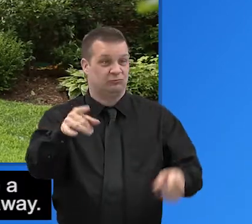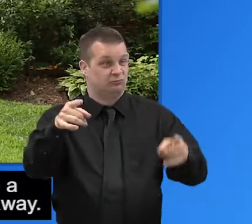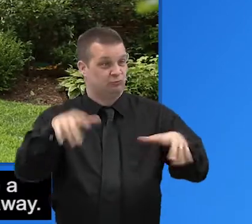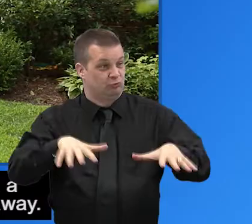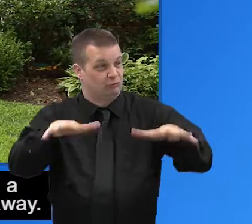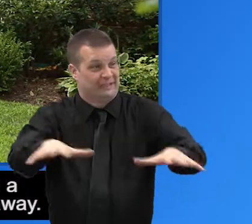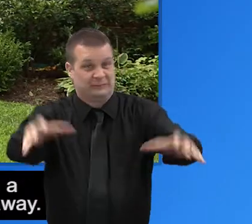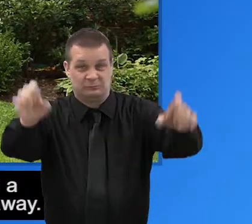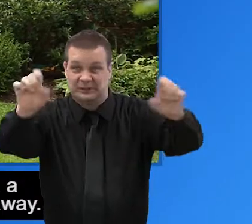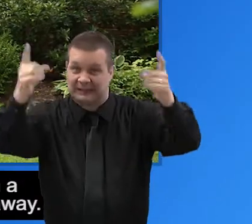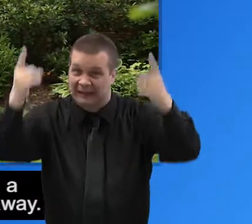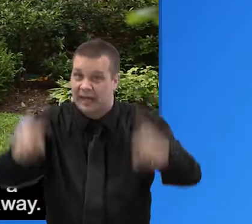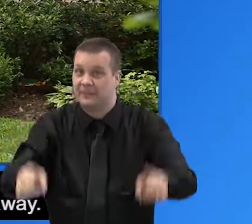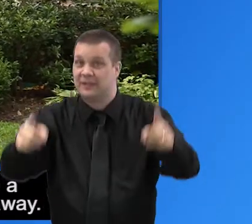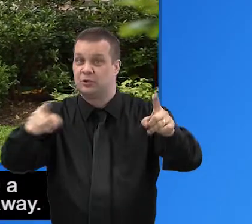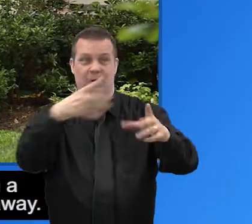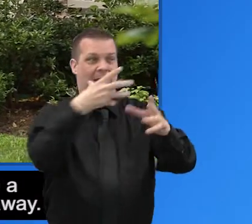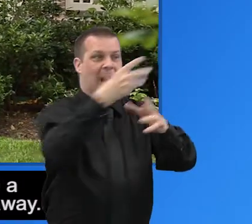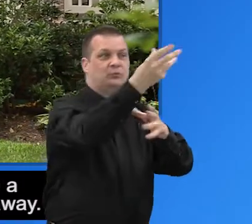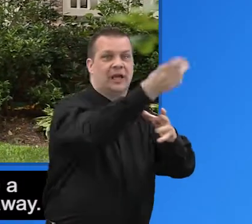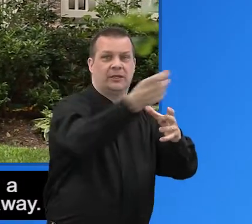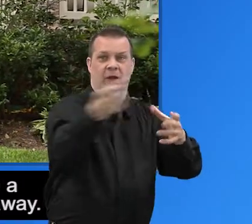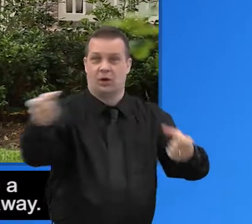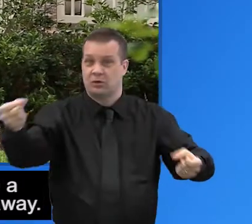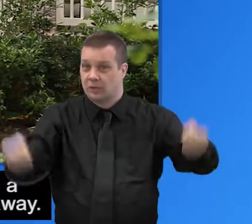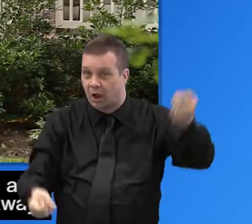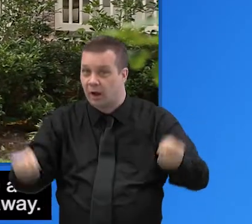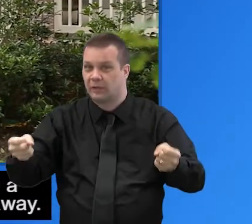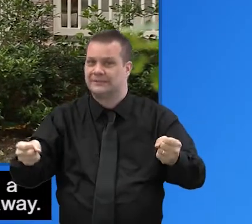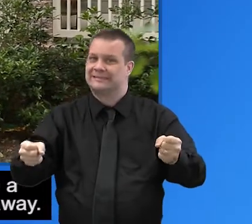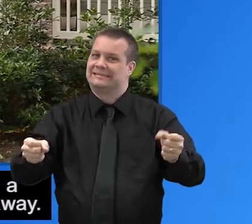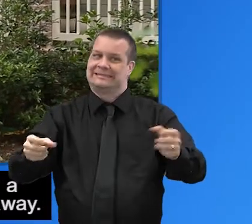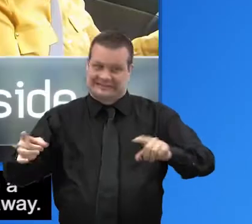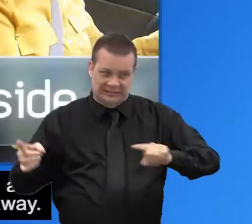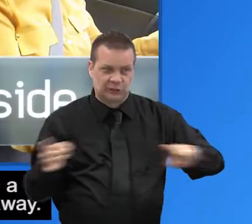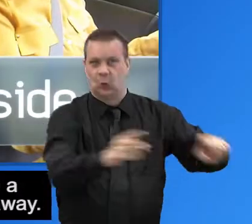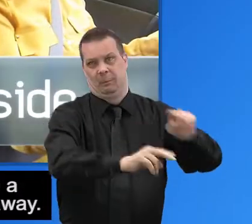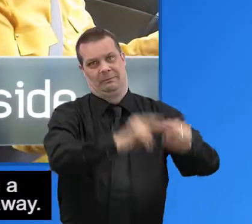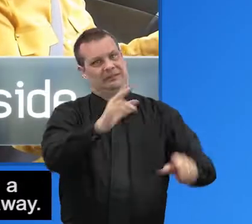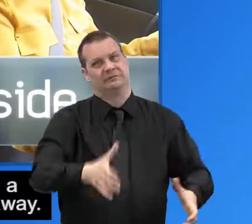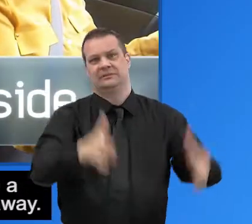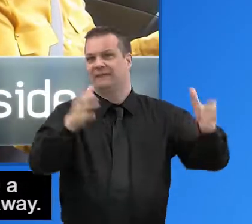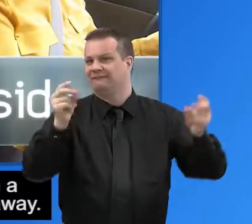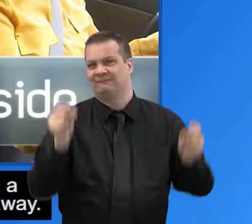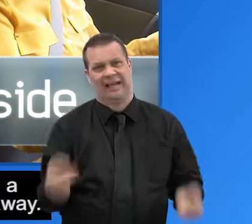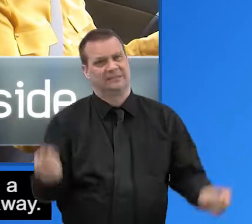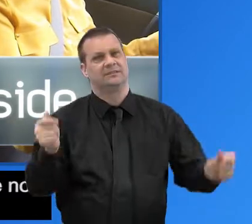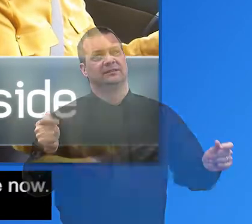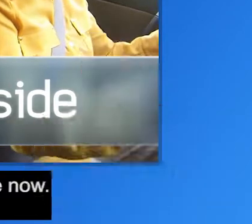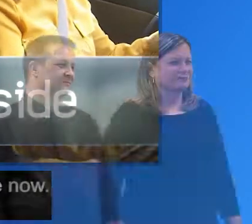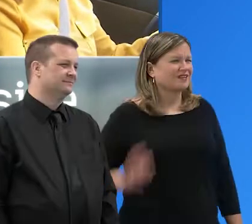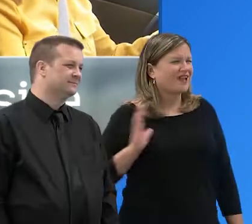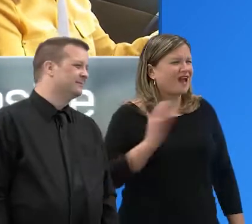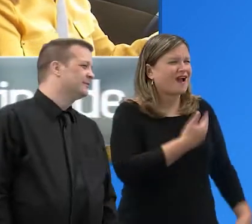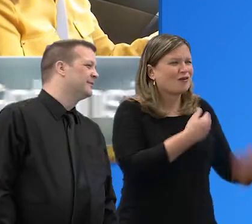radiation emergency, or in a car, bus, or other vehicle, get inside a building right away. There's no way we can get back